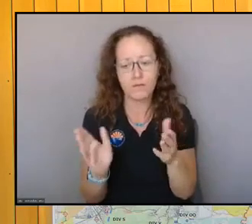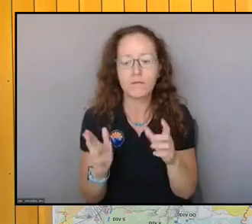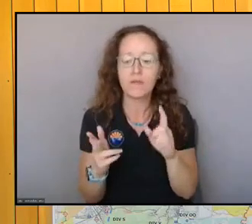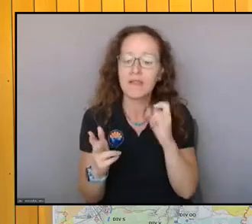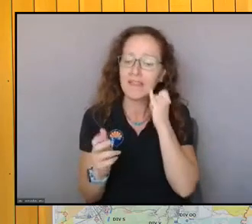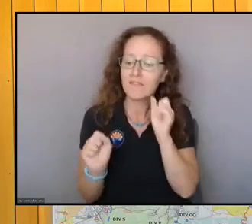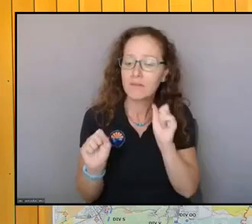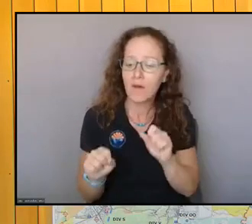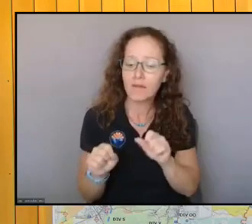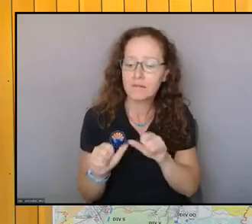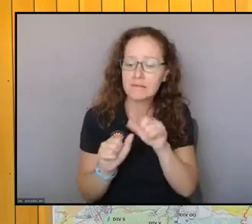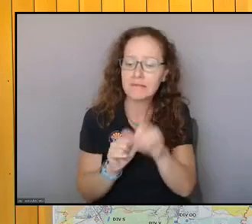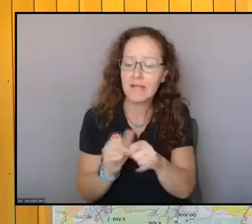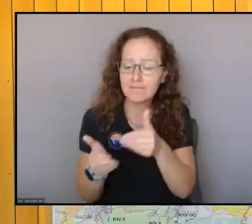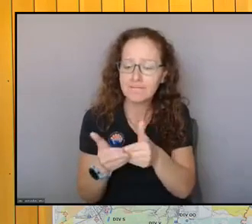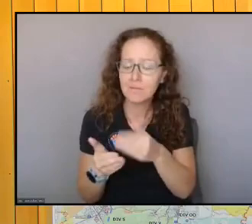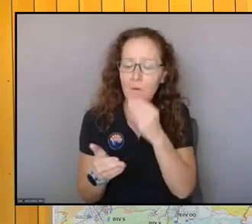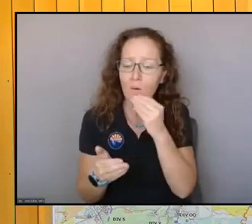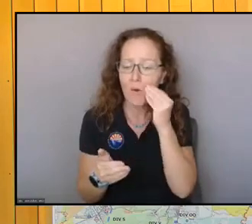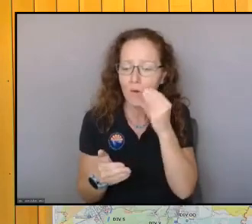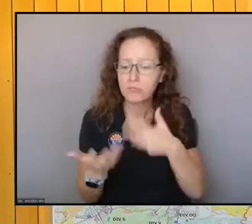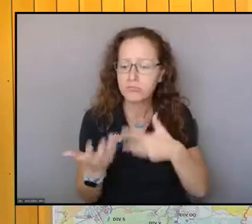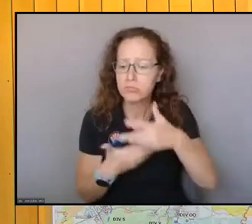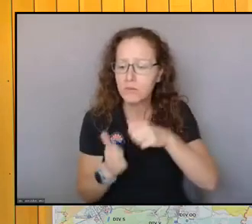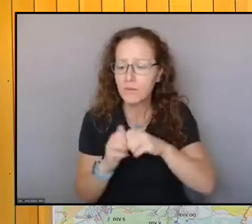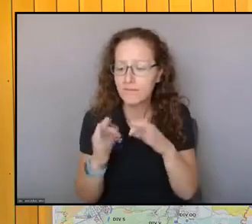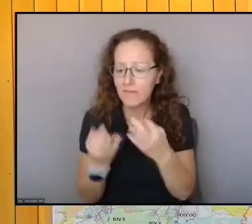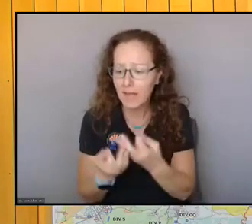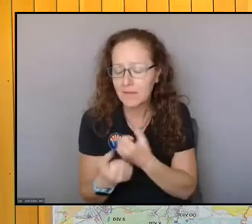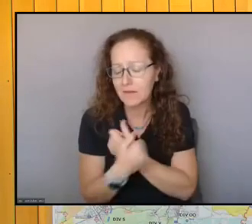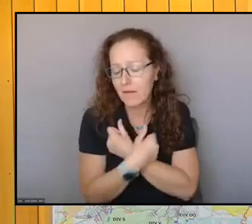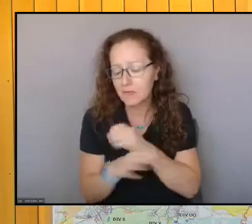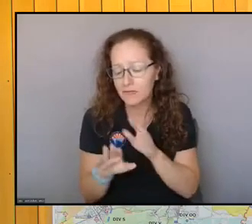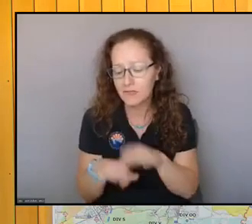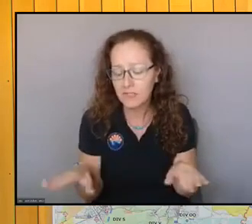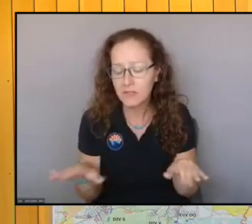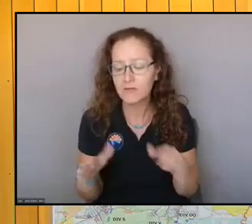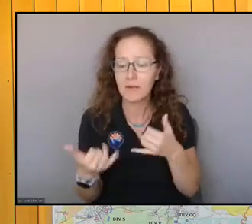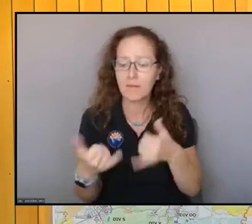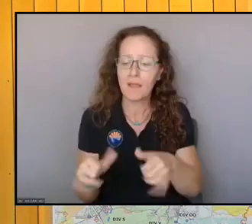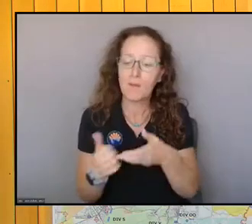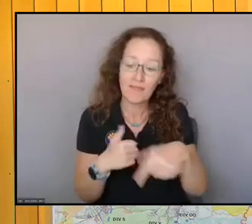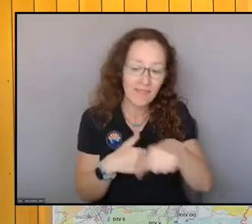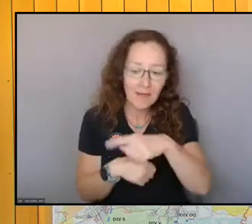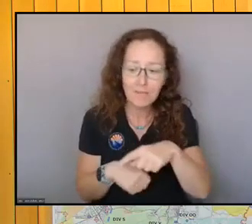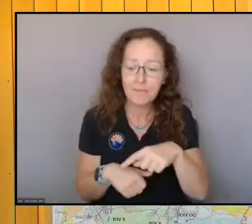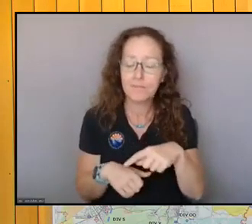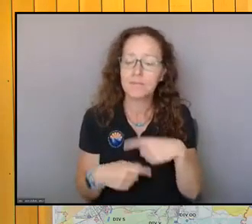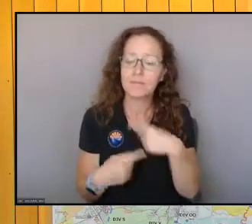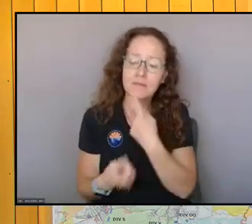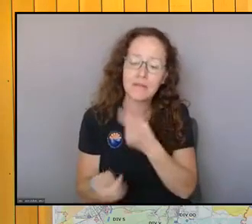BE WITH YOUR FAMILY, HUG YOUR CHILDREN, PLAY WITH THEM,